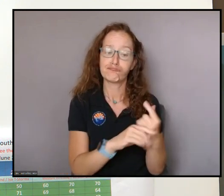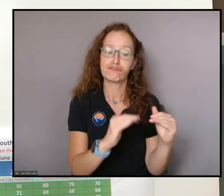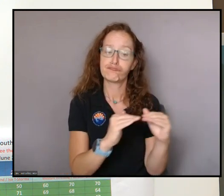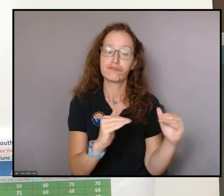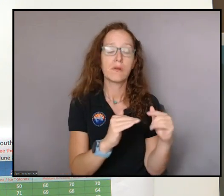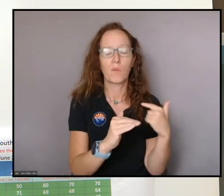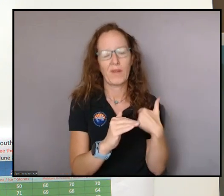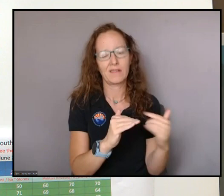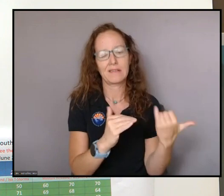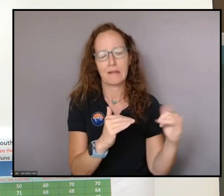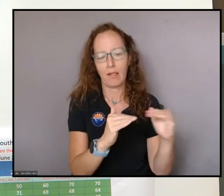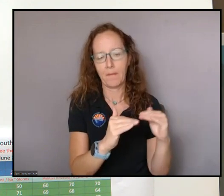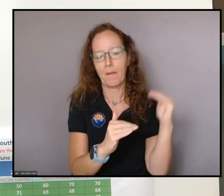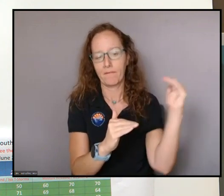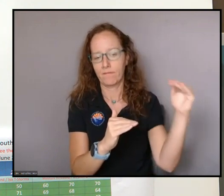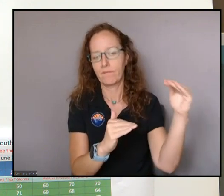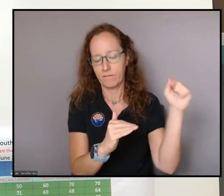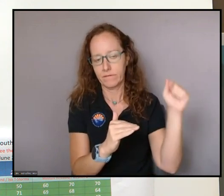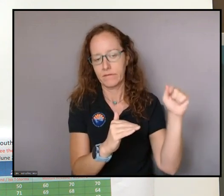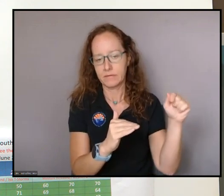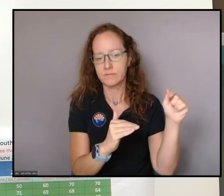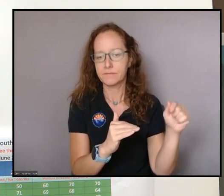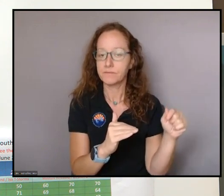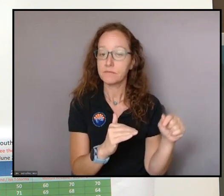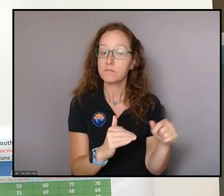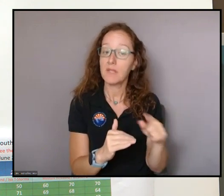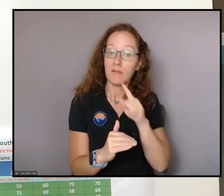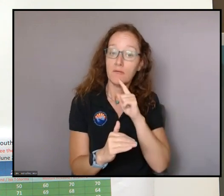don't want it, like I mentioned, all at one time. But seeing this